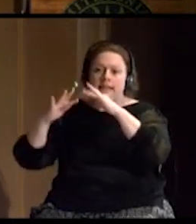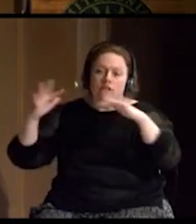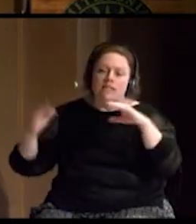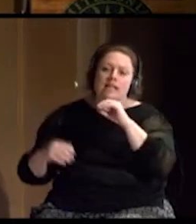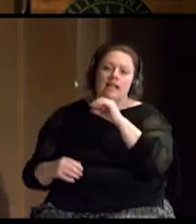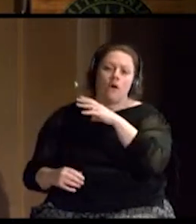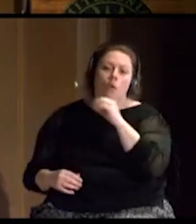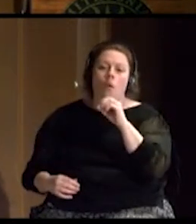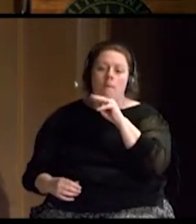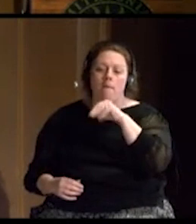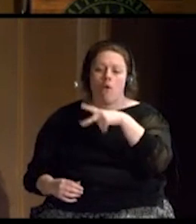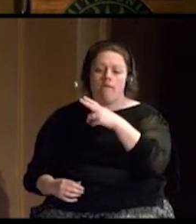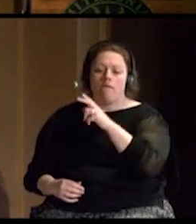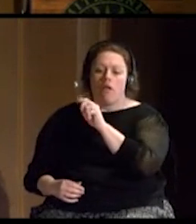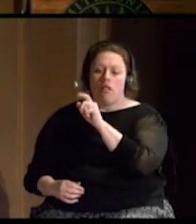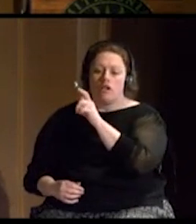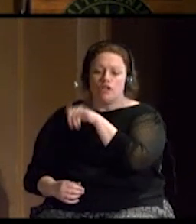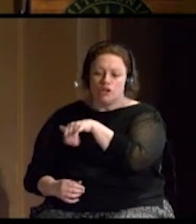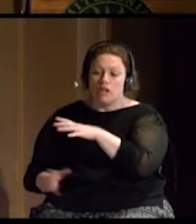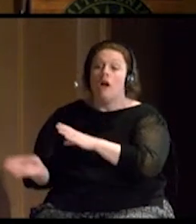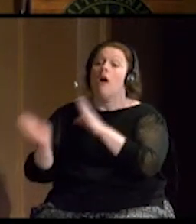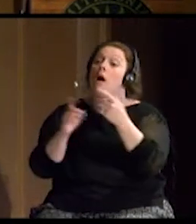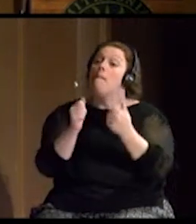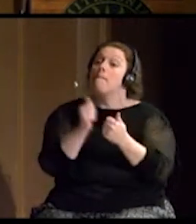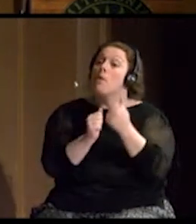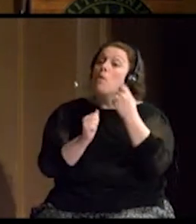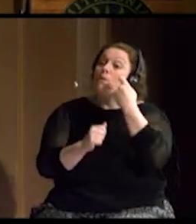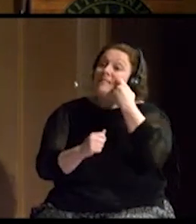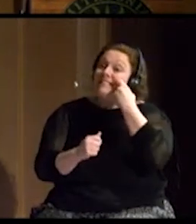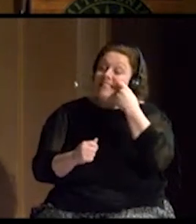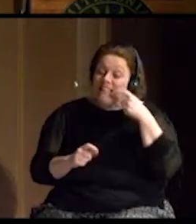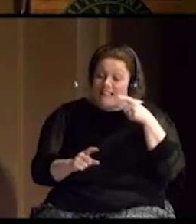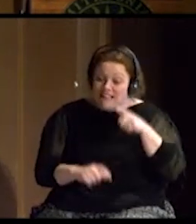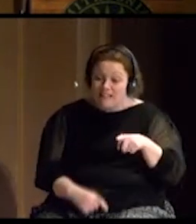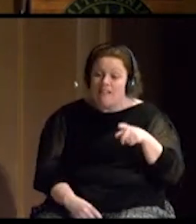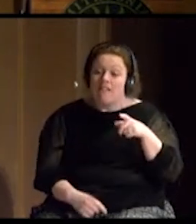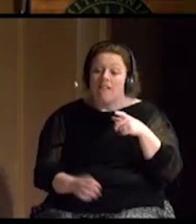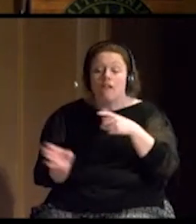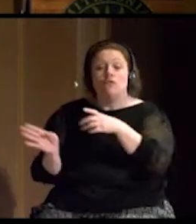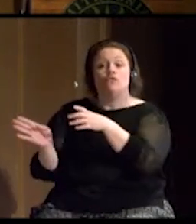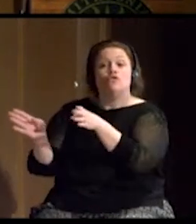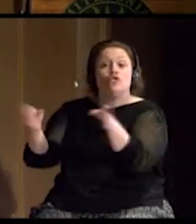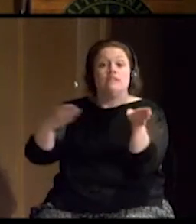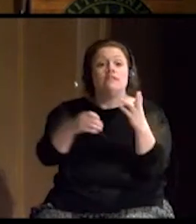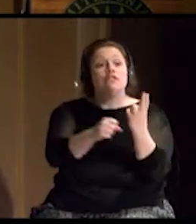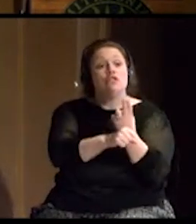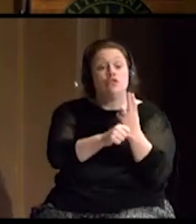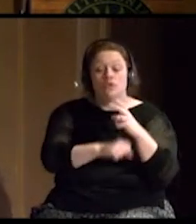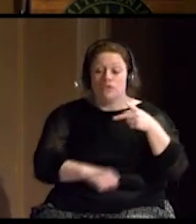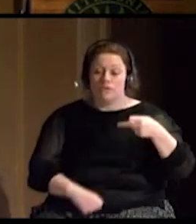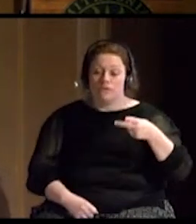However, more recently, the focus has increasingly shifted to the use of phylogenies.